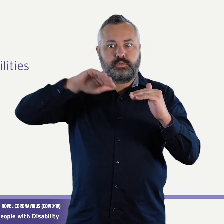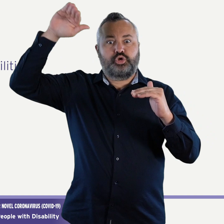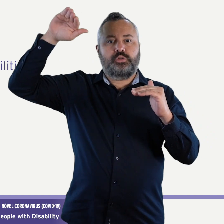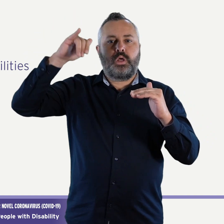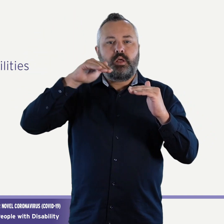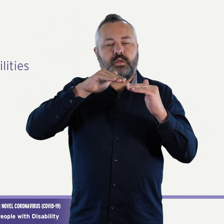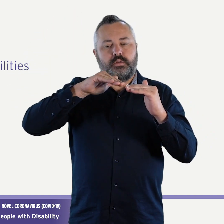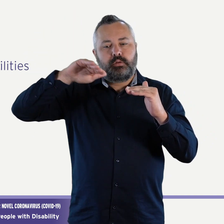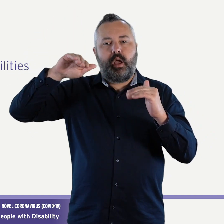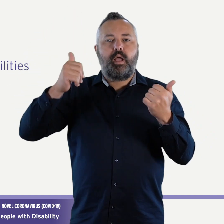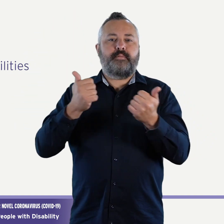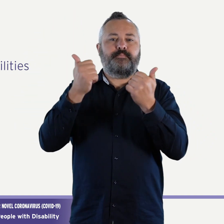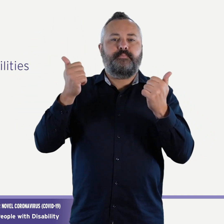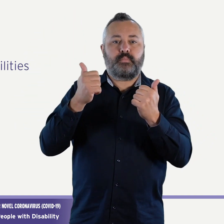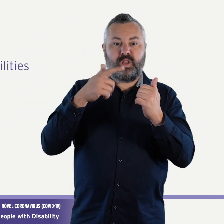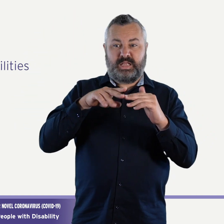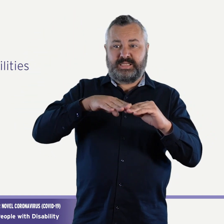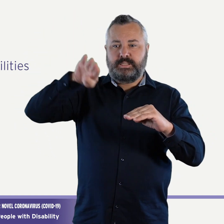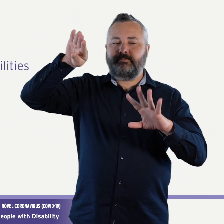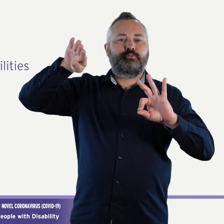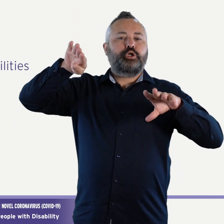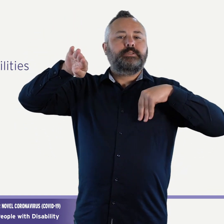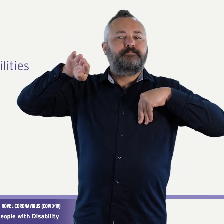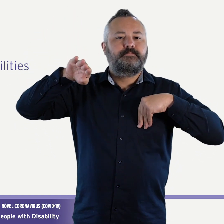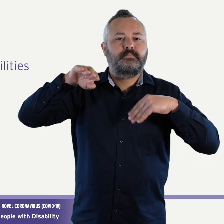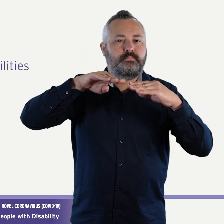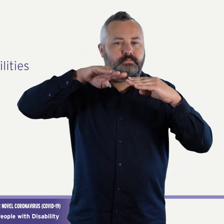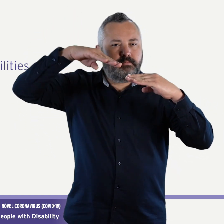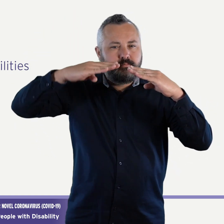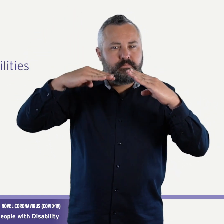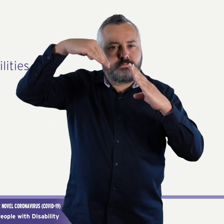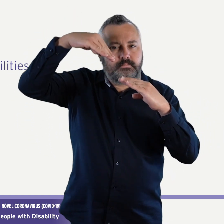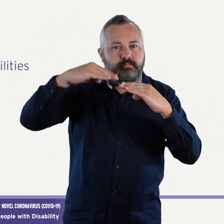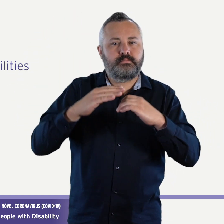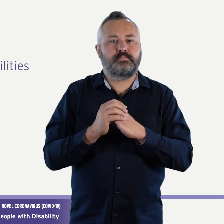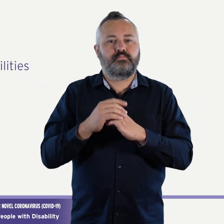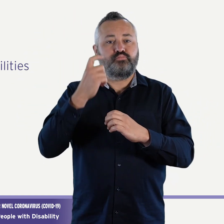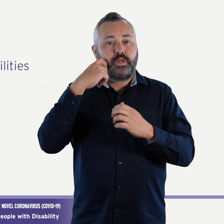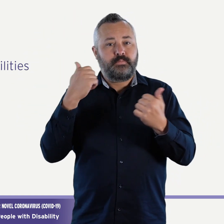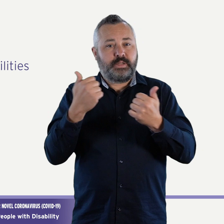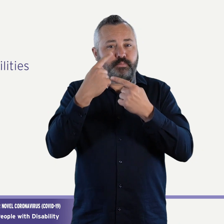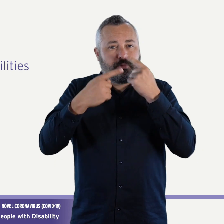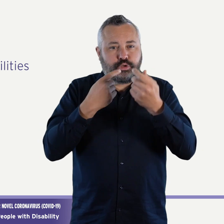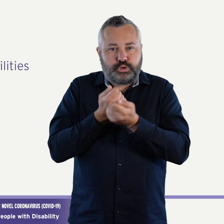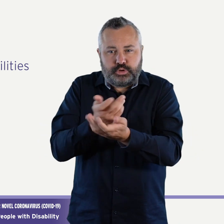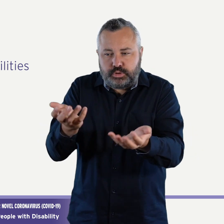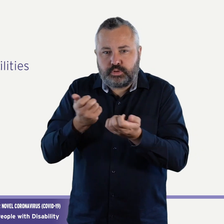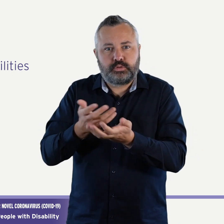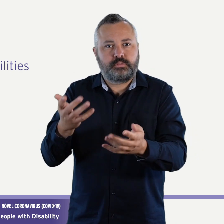share information on resource availability; and coordinate access